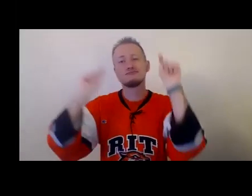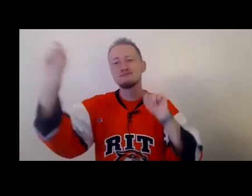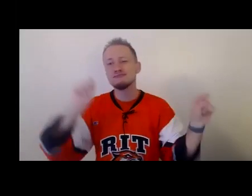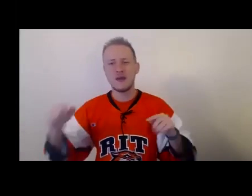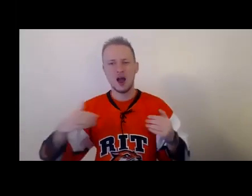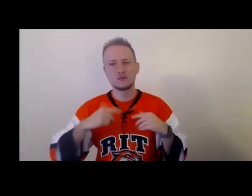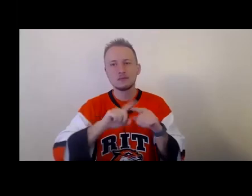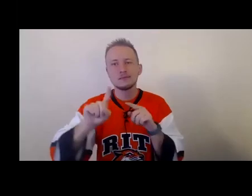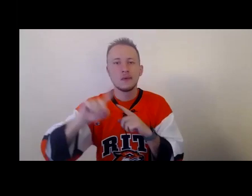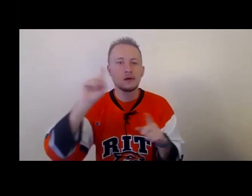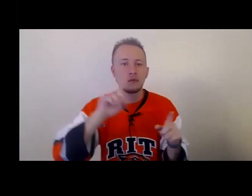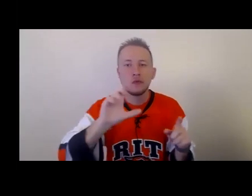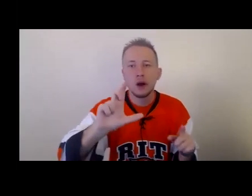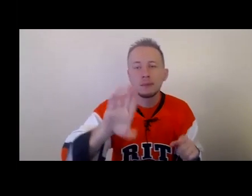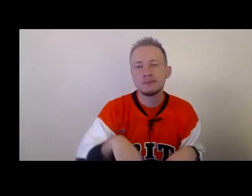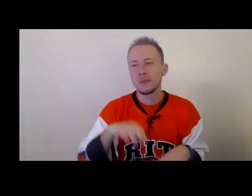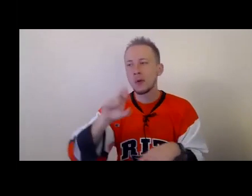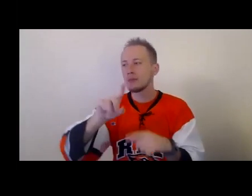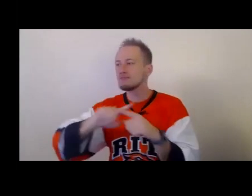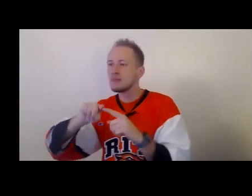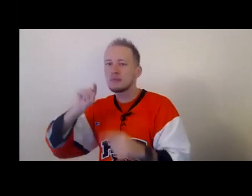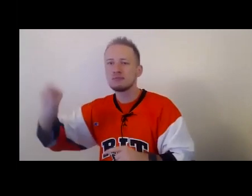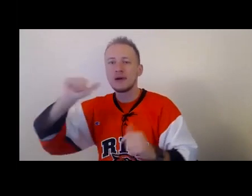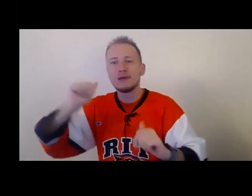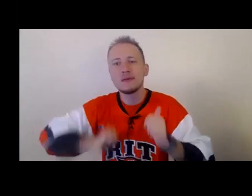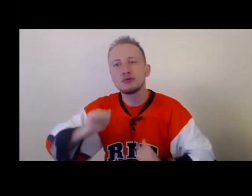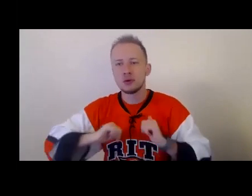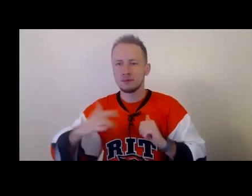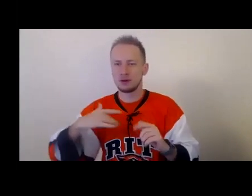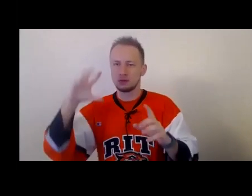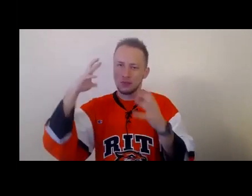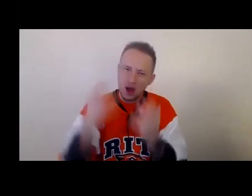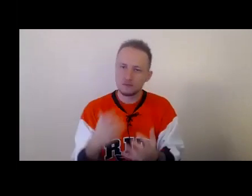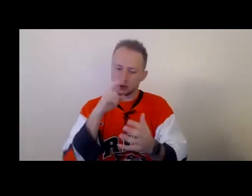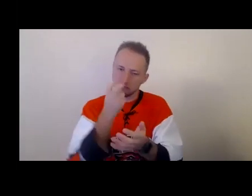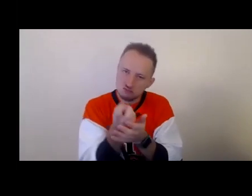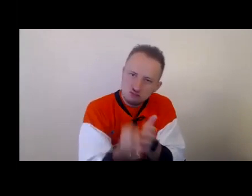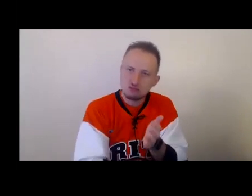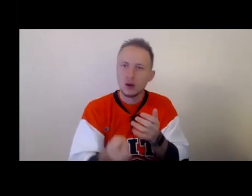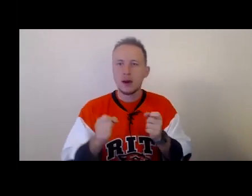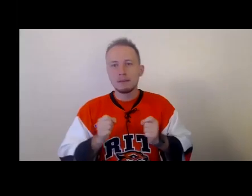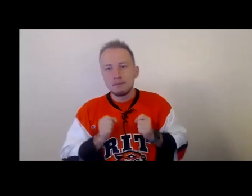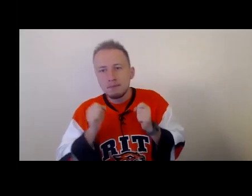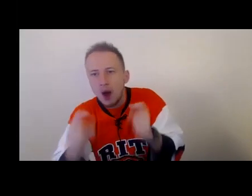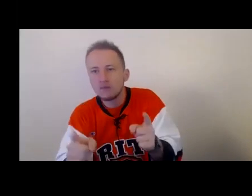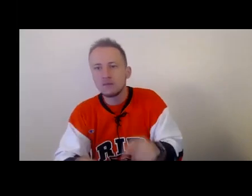there are a variety of Deaf clubs and theaters heavily involved in improv,